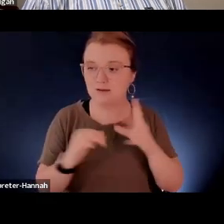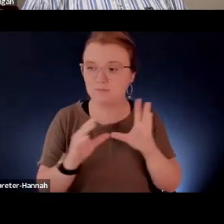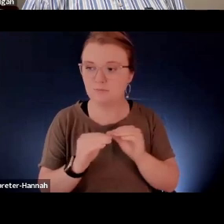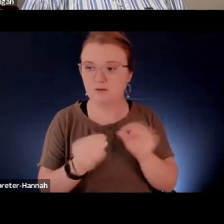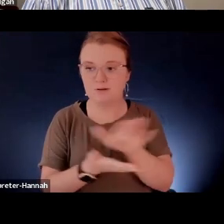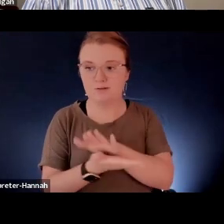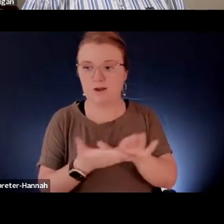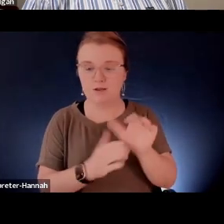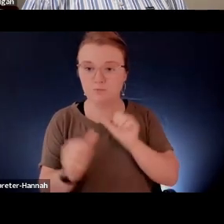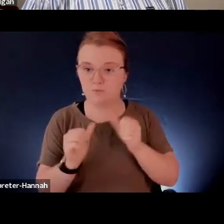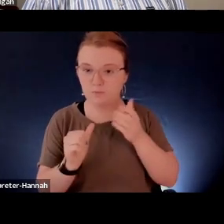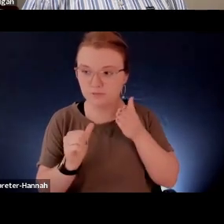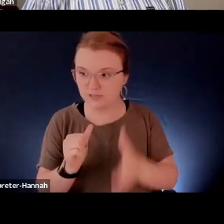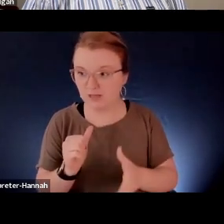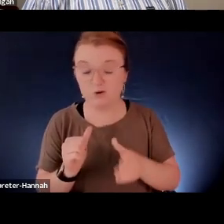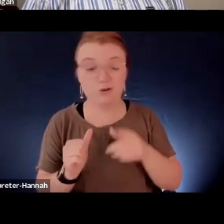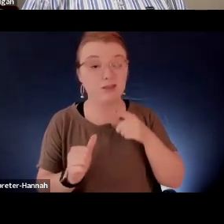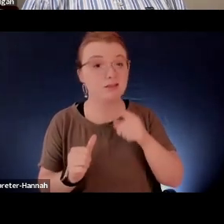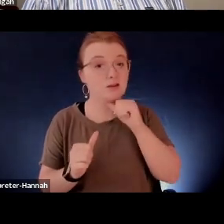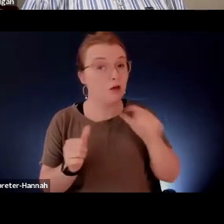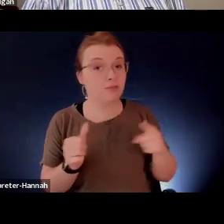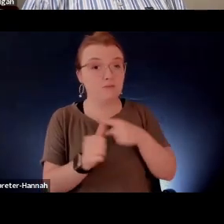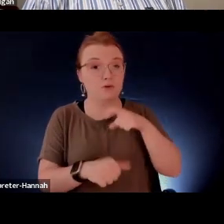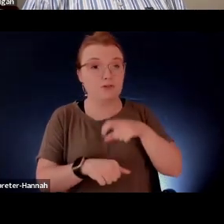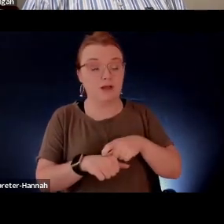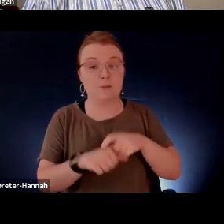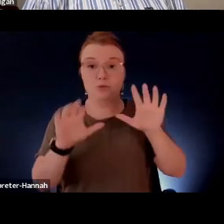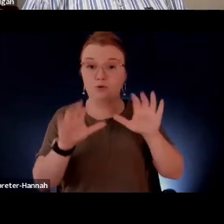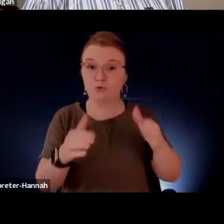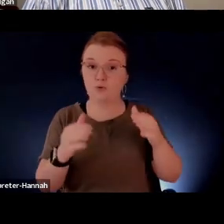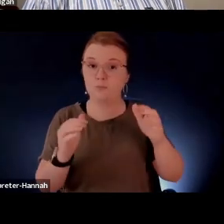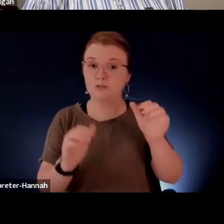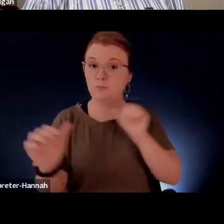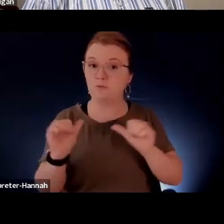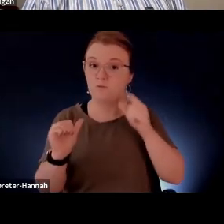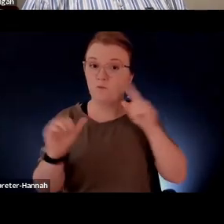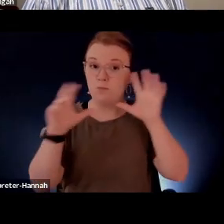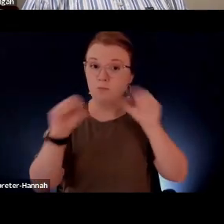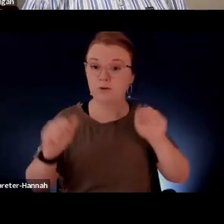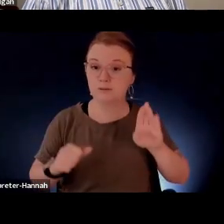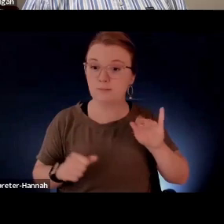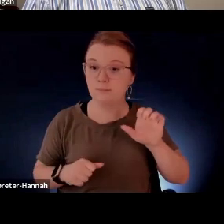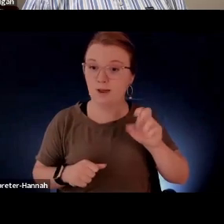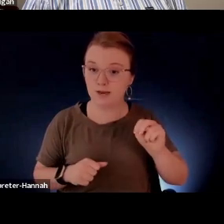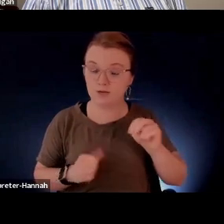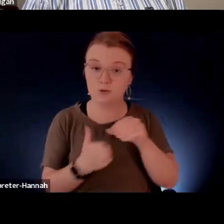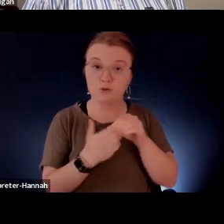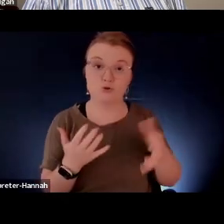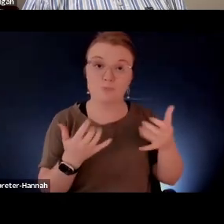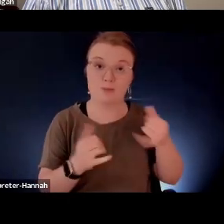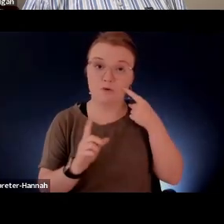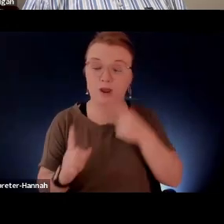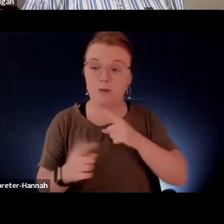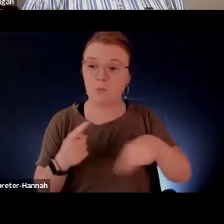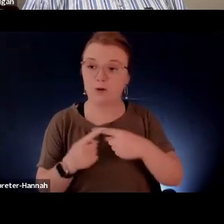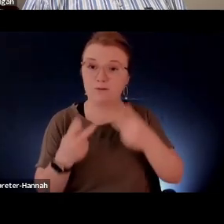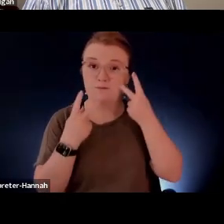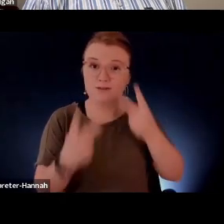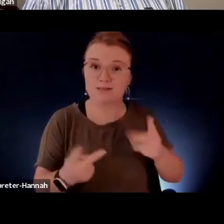Inauguration was not the first time the group performed though for President Biden. The students played for him when he visited Las Vegas on the campaign trail last year.